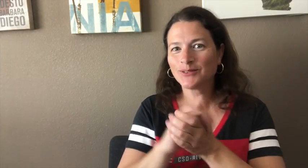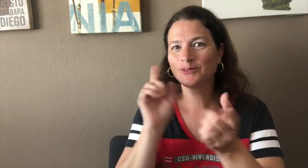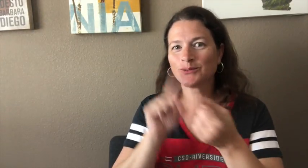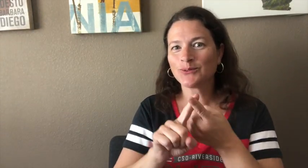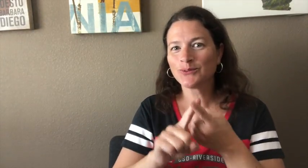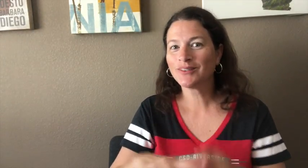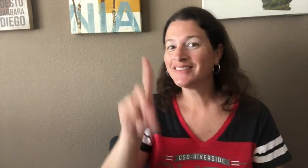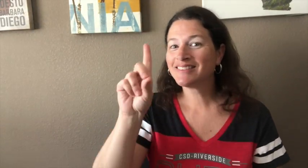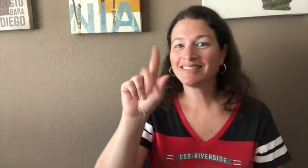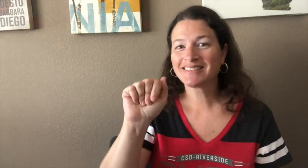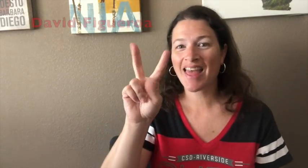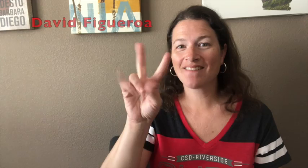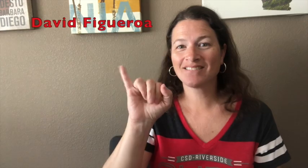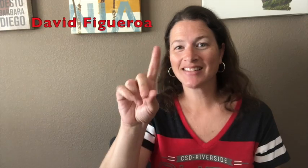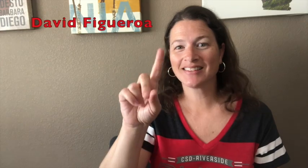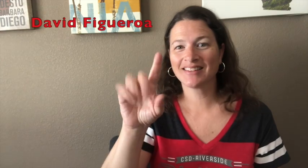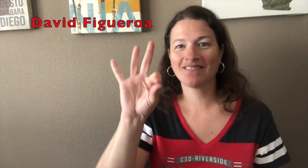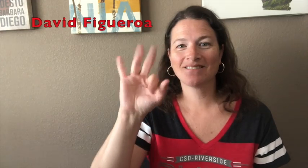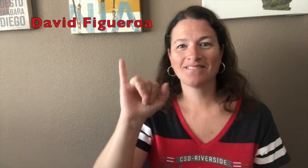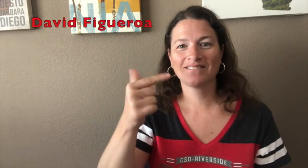congratulations to David Figueroa.